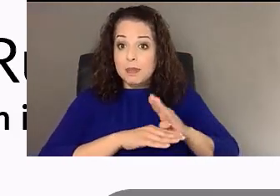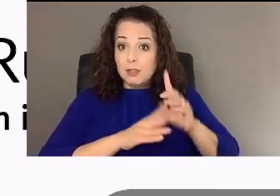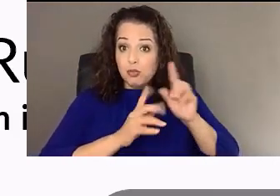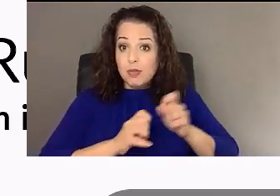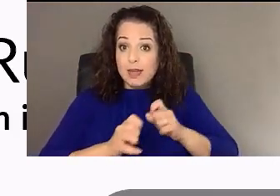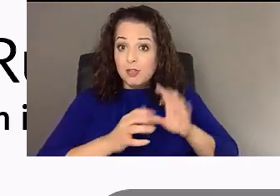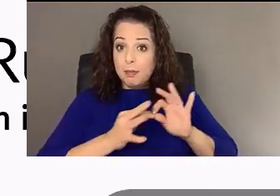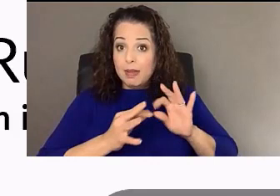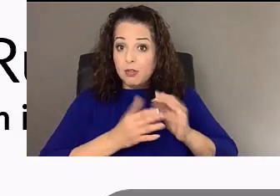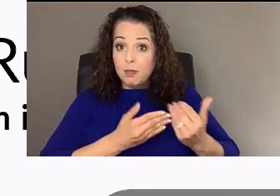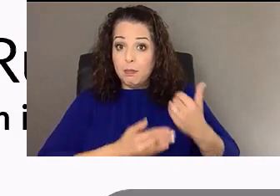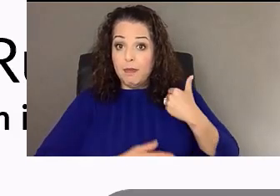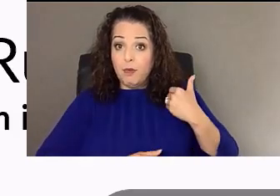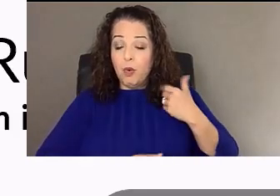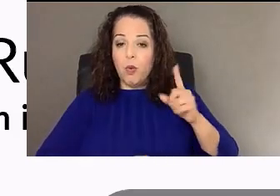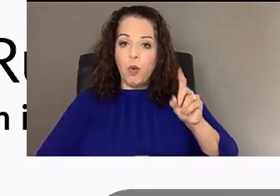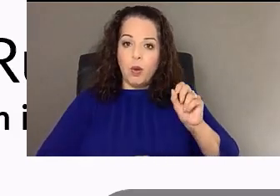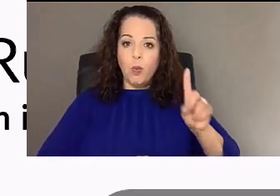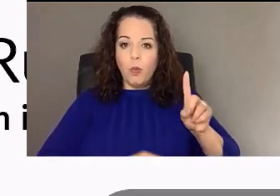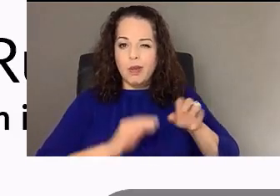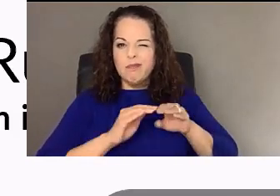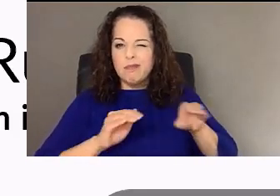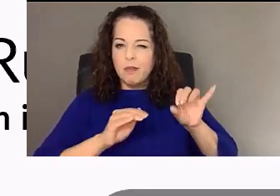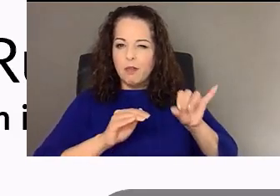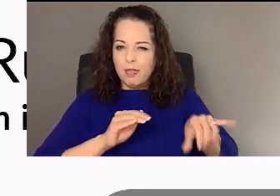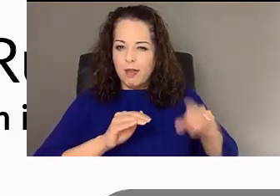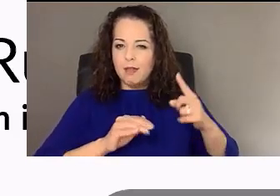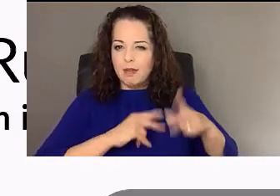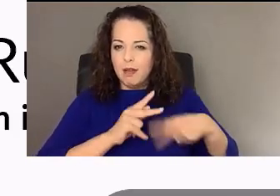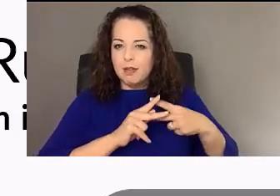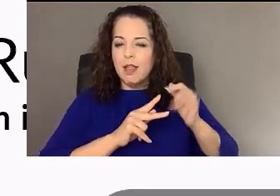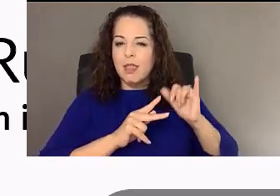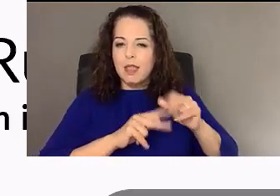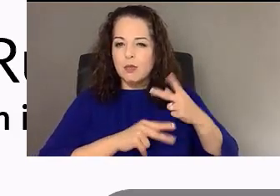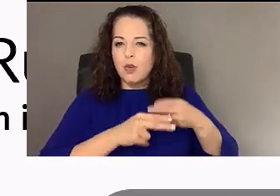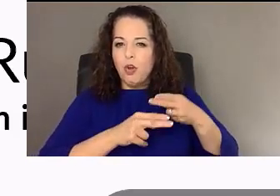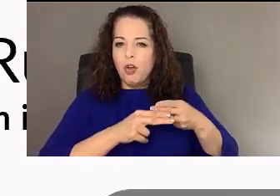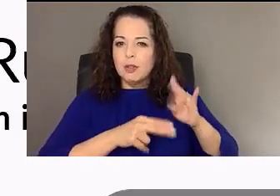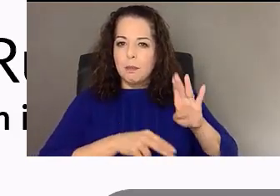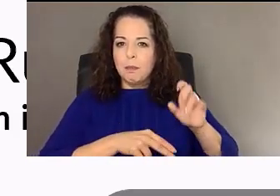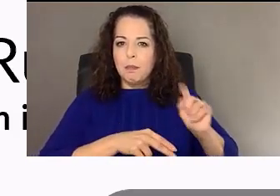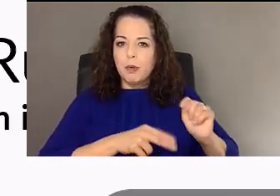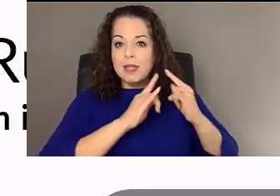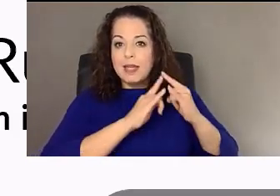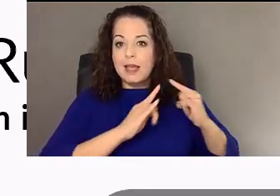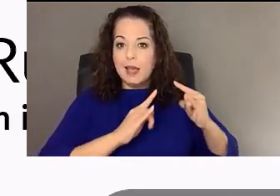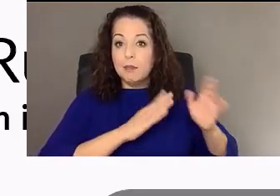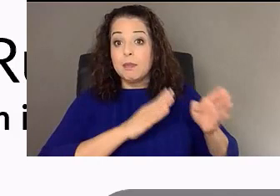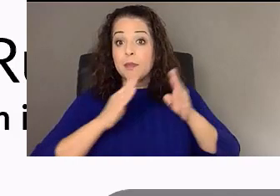it's like the 101 of that. That's BootCamp. Then we move on to IMPACT StartUp.